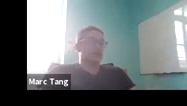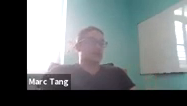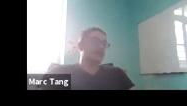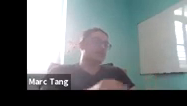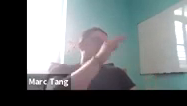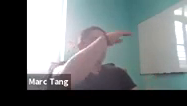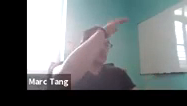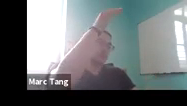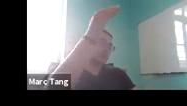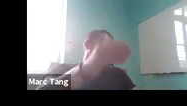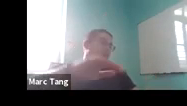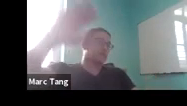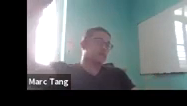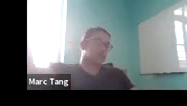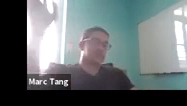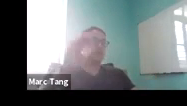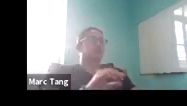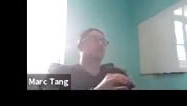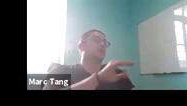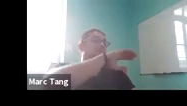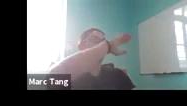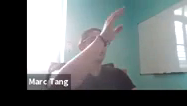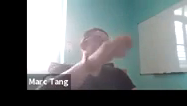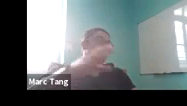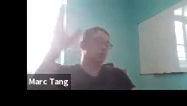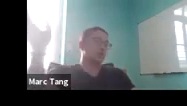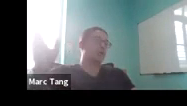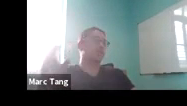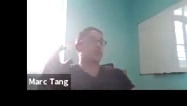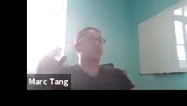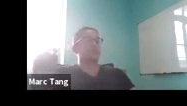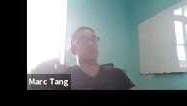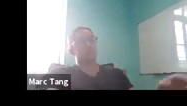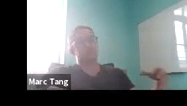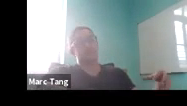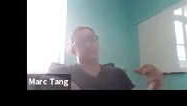therefore if there is a rebound in this interest in word order i think this workshop is